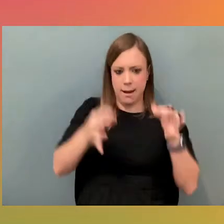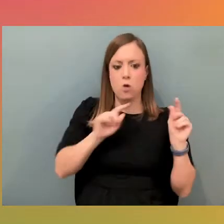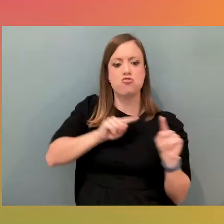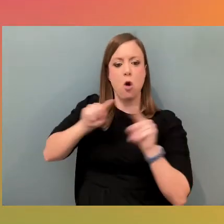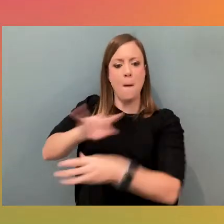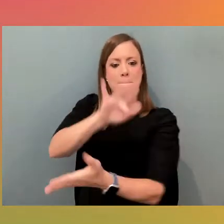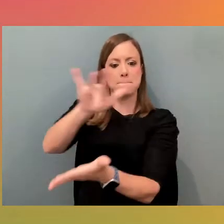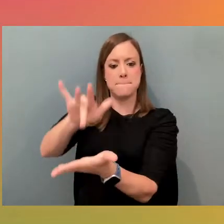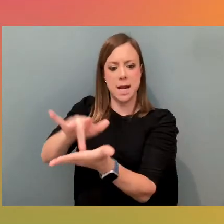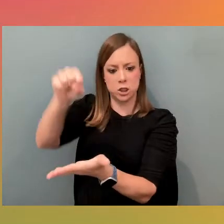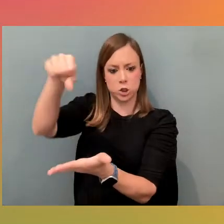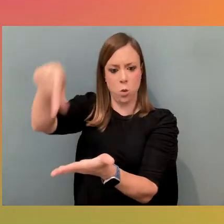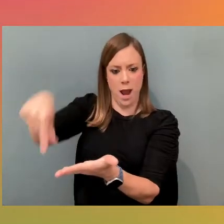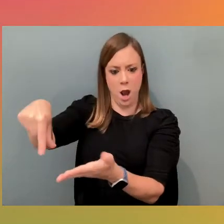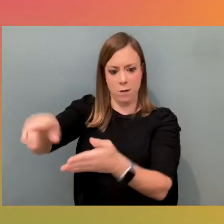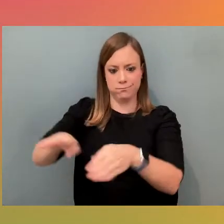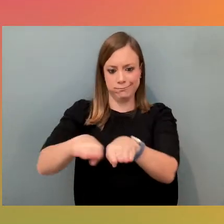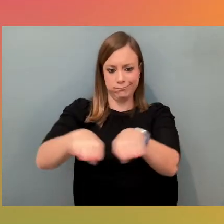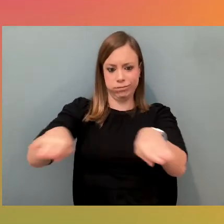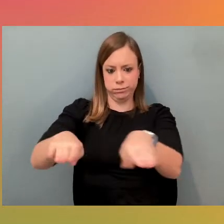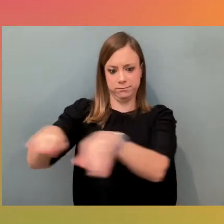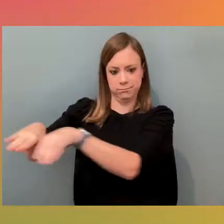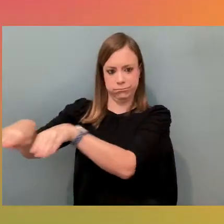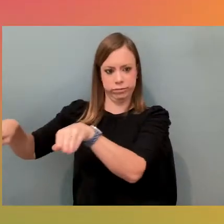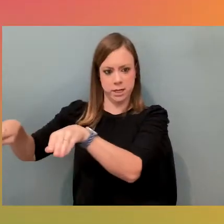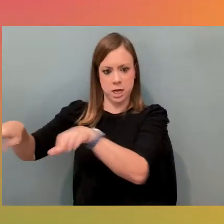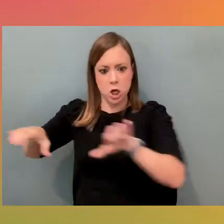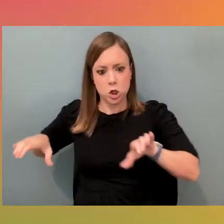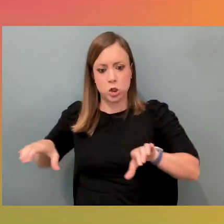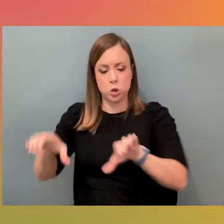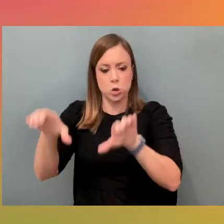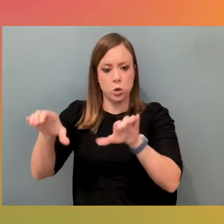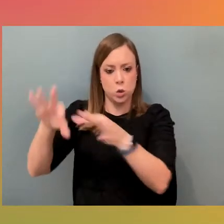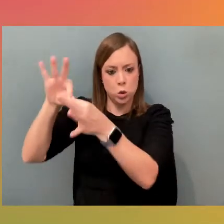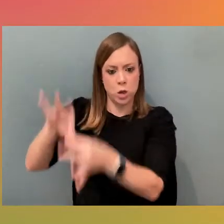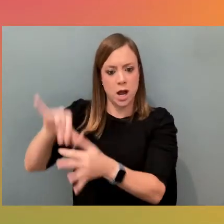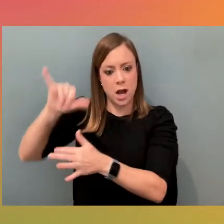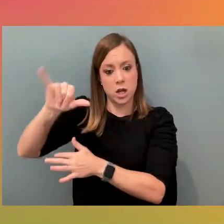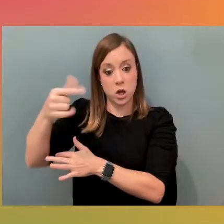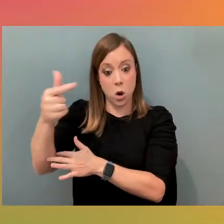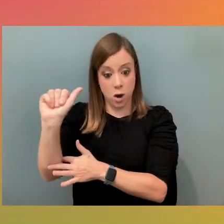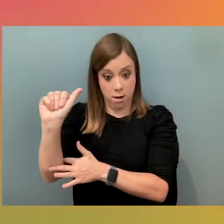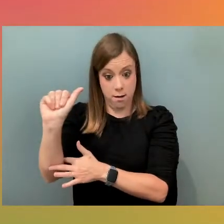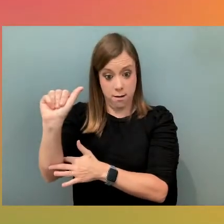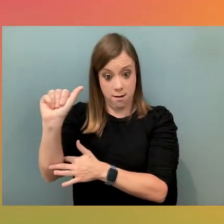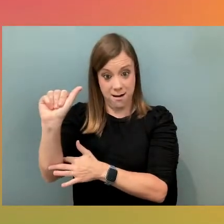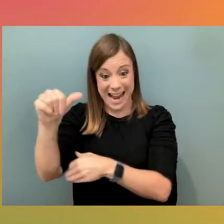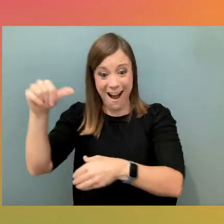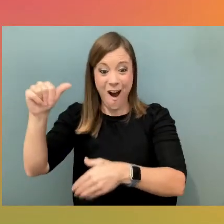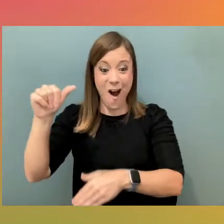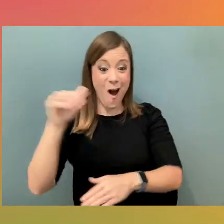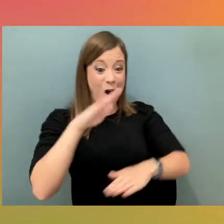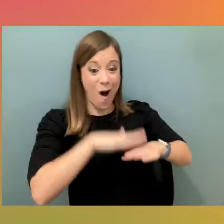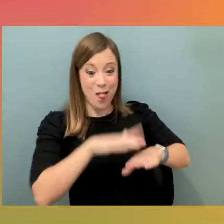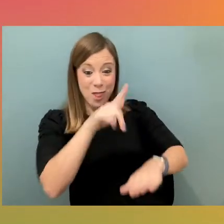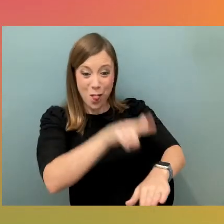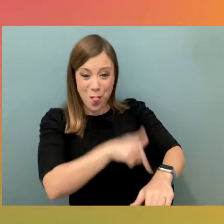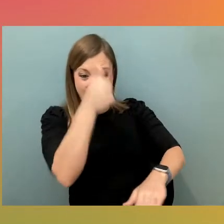CHANGES MAKE COME AND GO COME TO THE MIDDLE OF THE SQUARE,